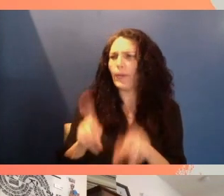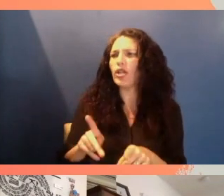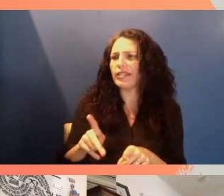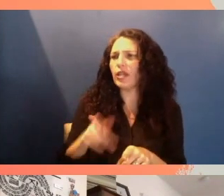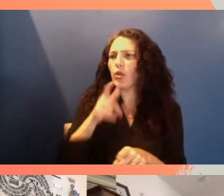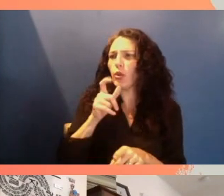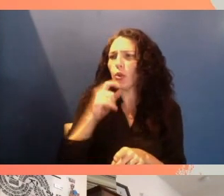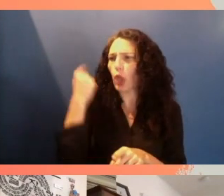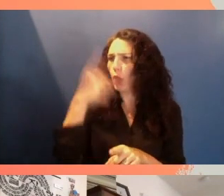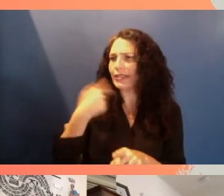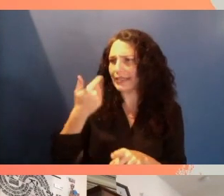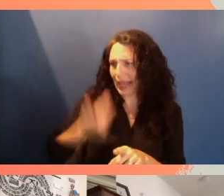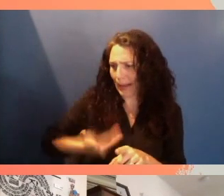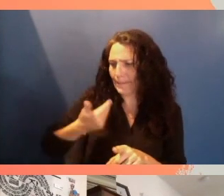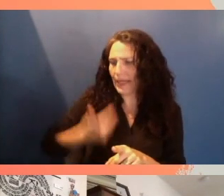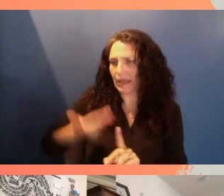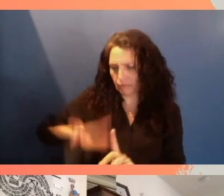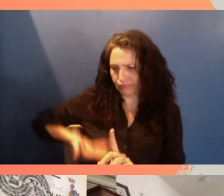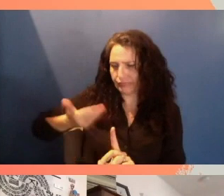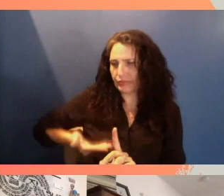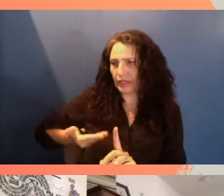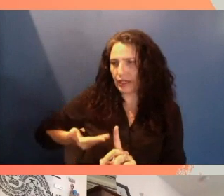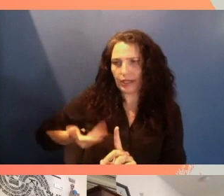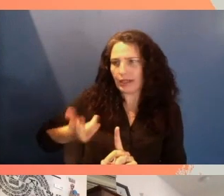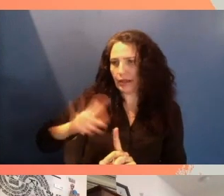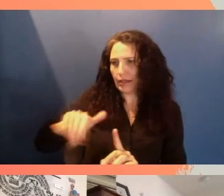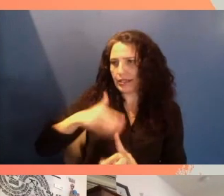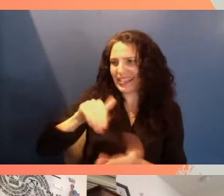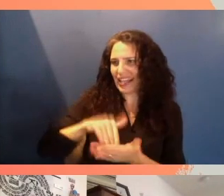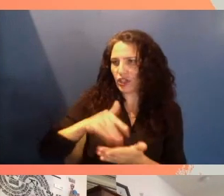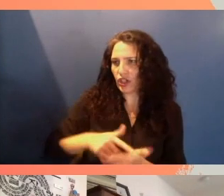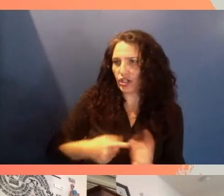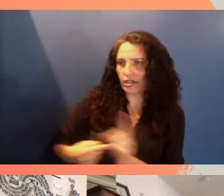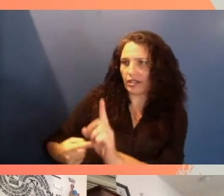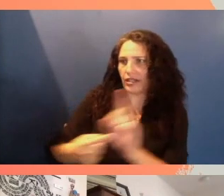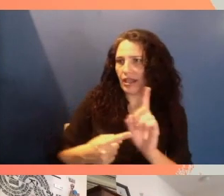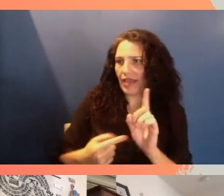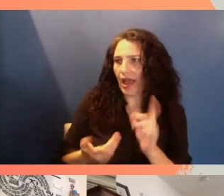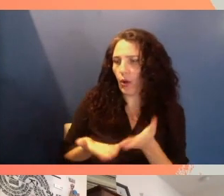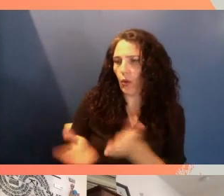And so I was looking to eliminate that, and it really was kind of also a selfish journey,